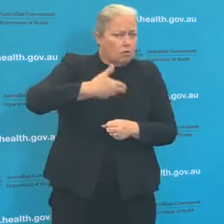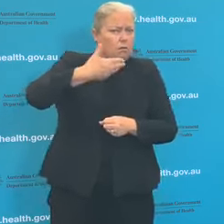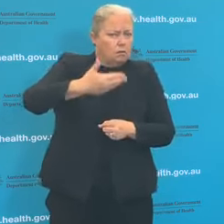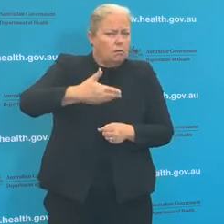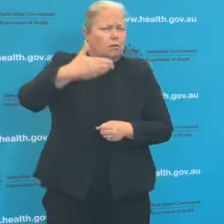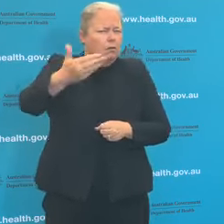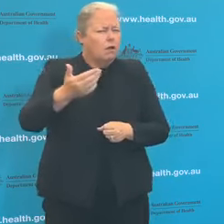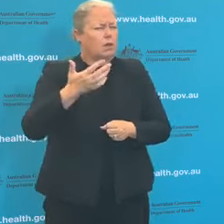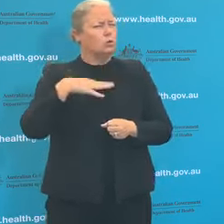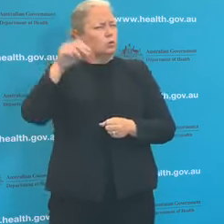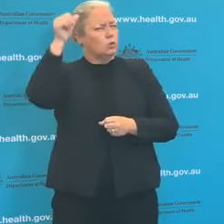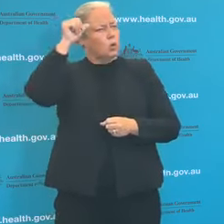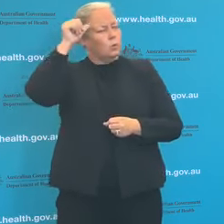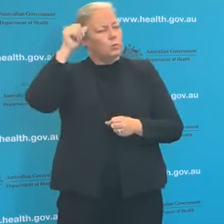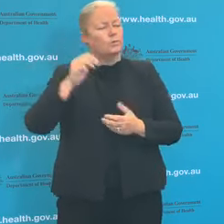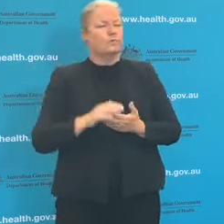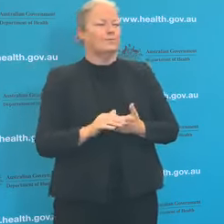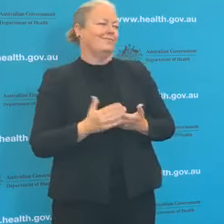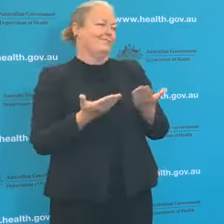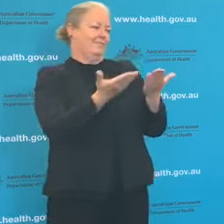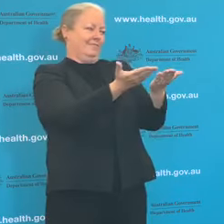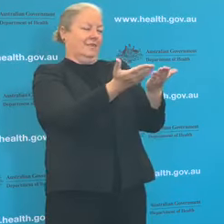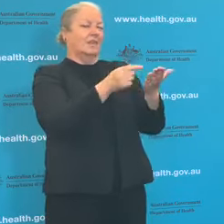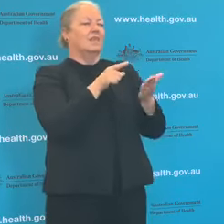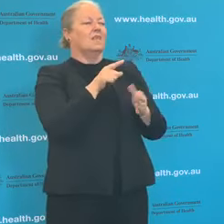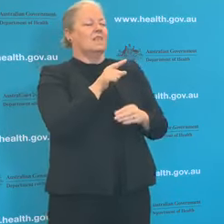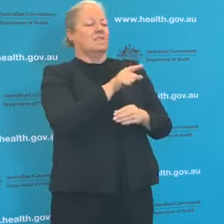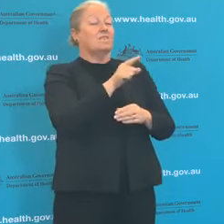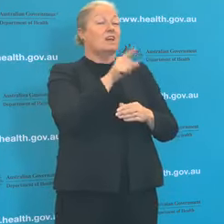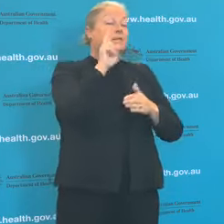So the modelling, that sort of modelling is entirely speculative. So our